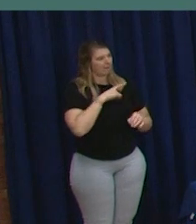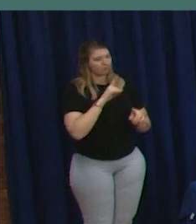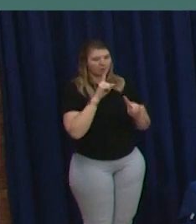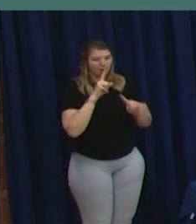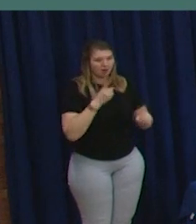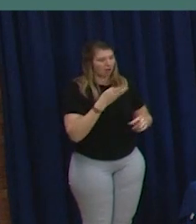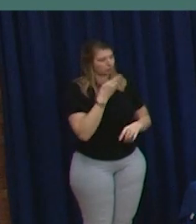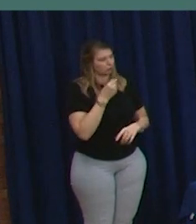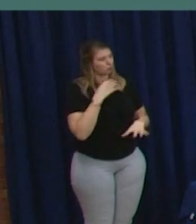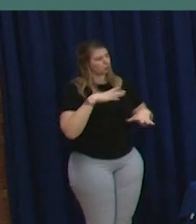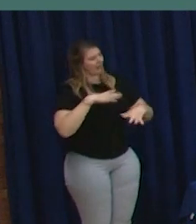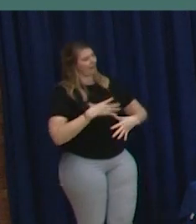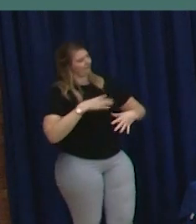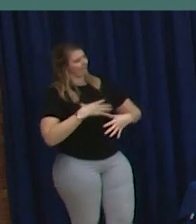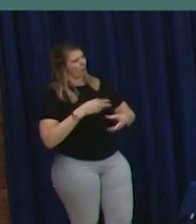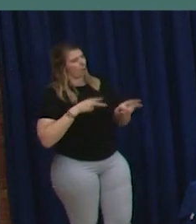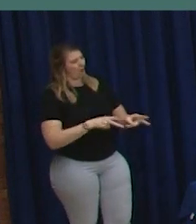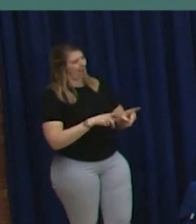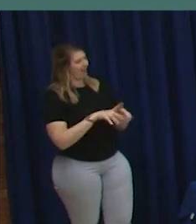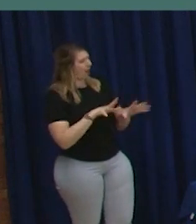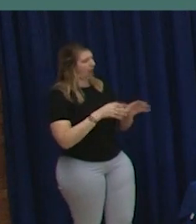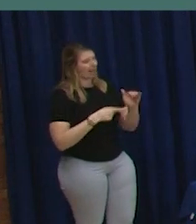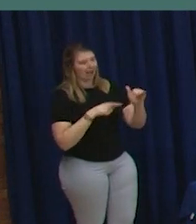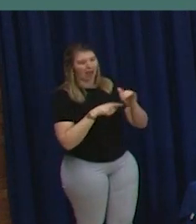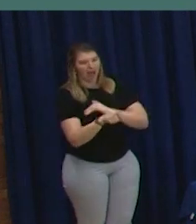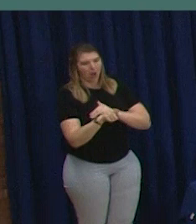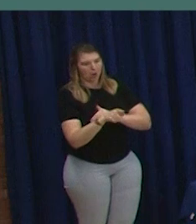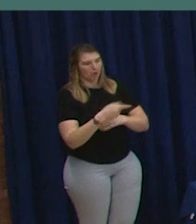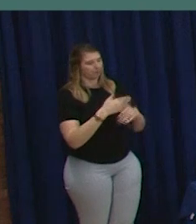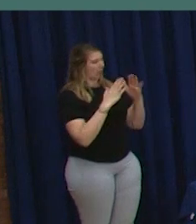get through their day, they couldn't nip out to a coffee shop when being in their home or work